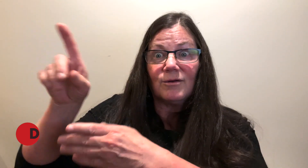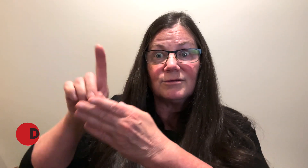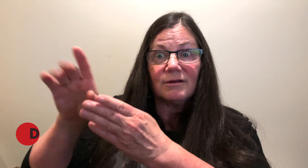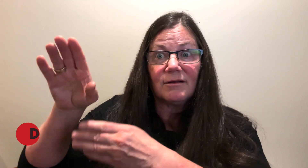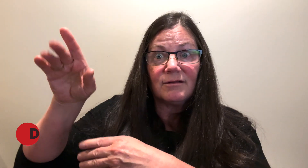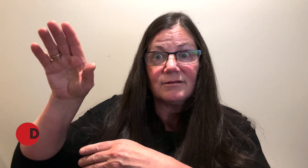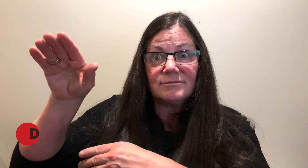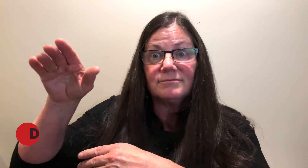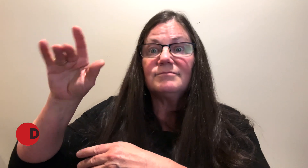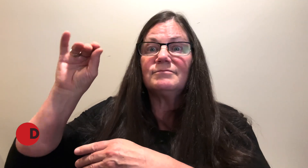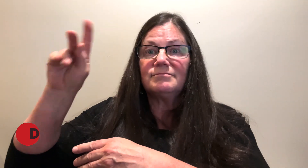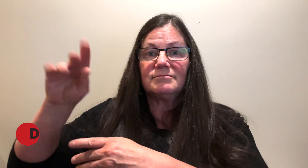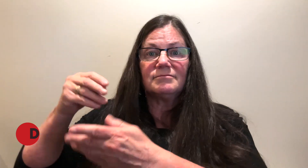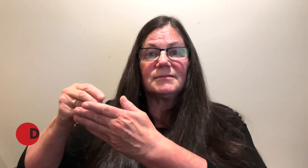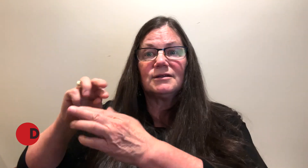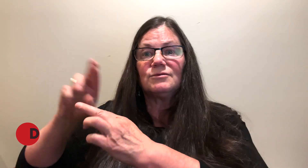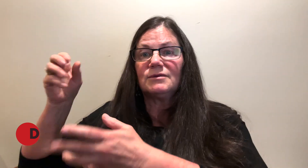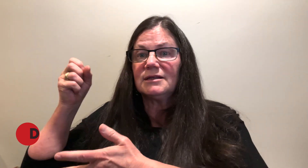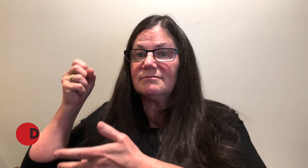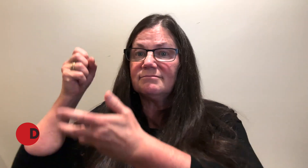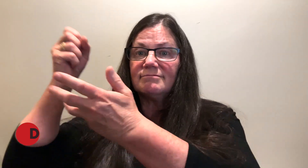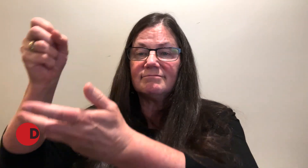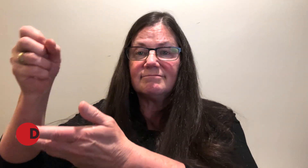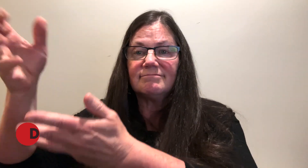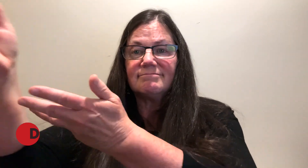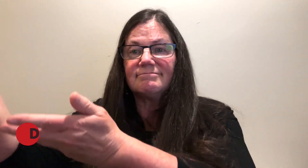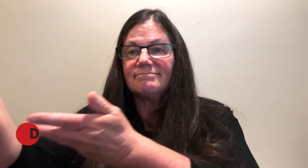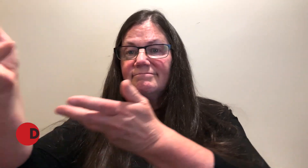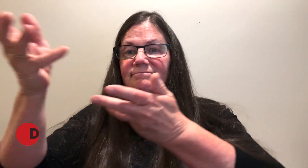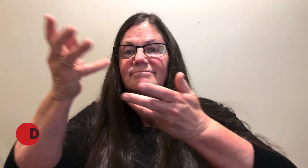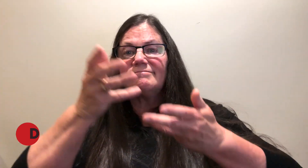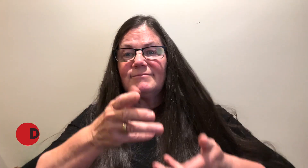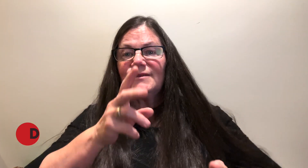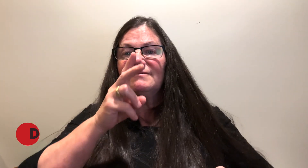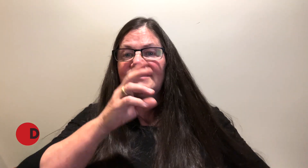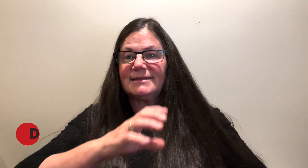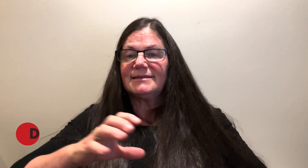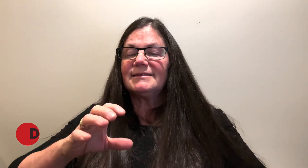When Douglas College closed their program, they provided funding